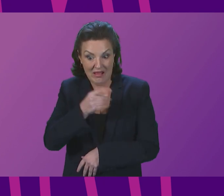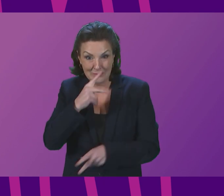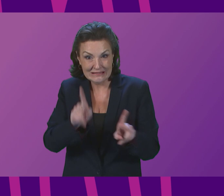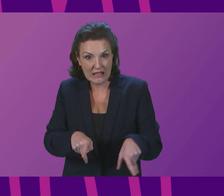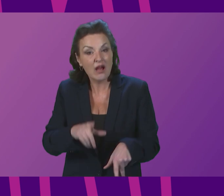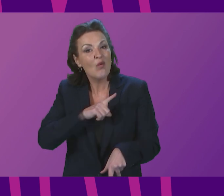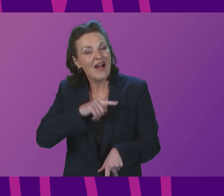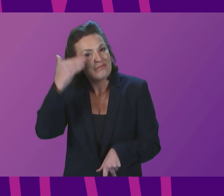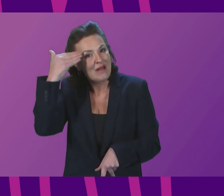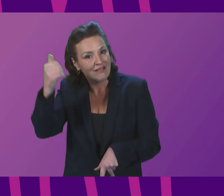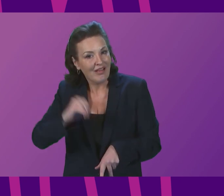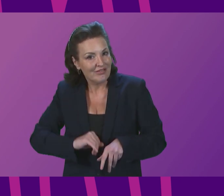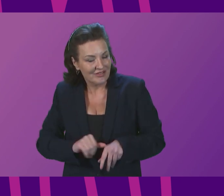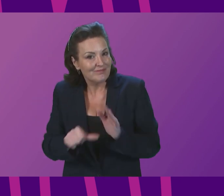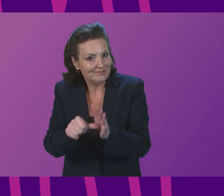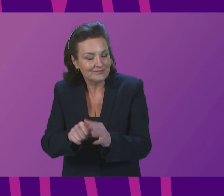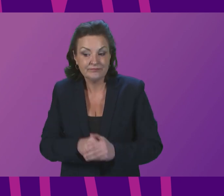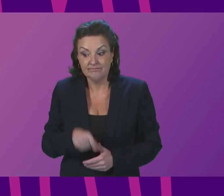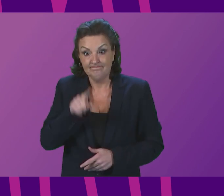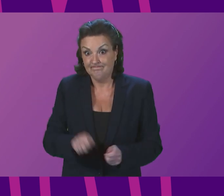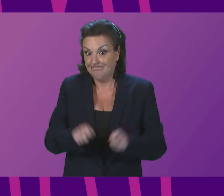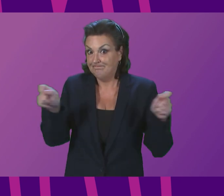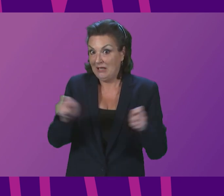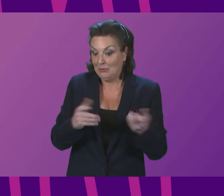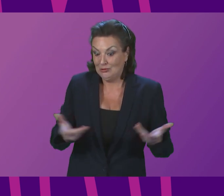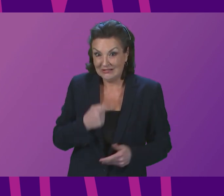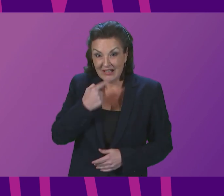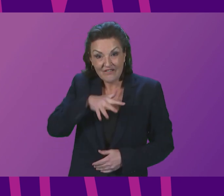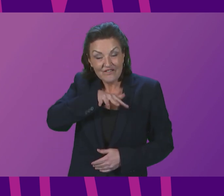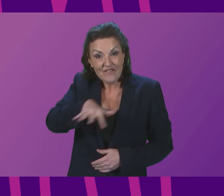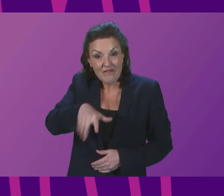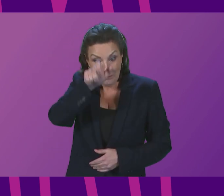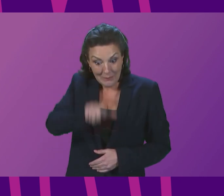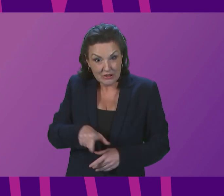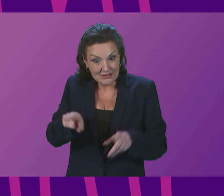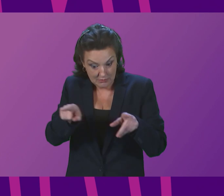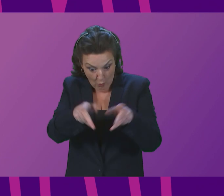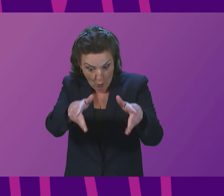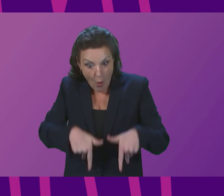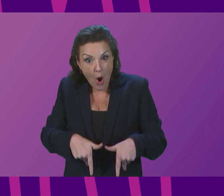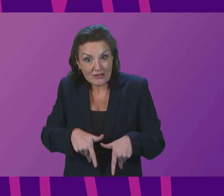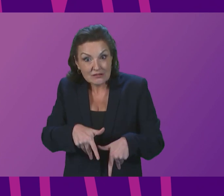Today, The Courier reports that a fifth patient died on the ward in the same period, but their